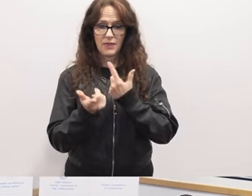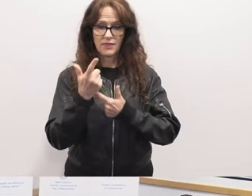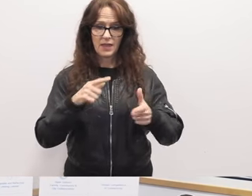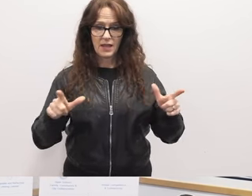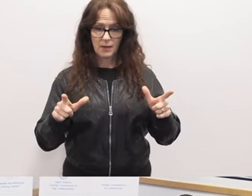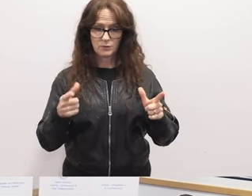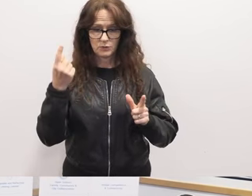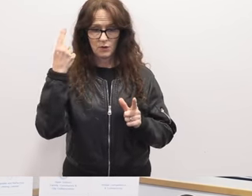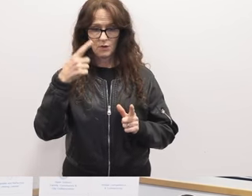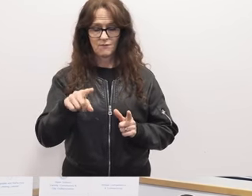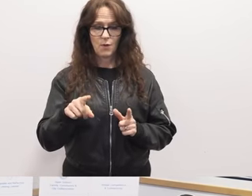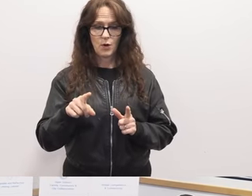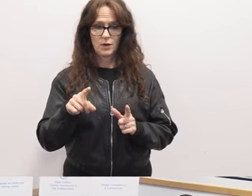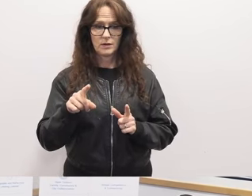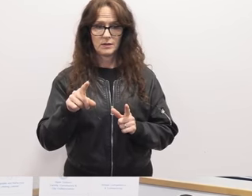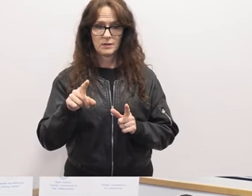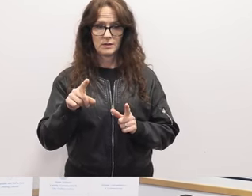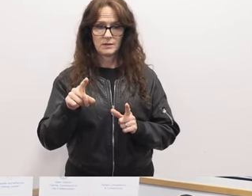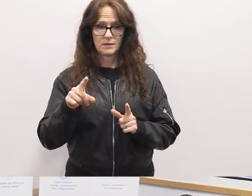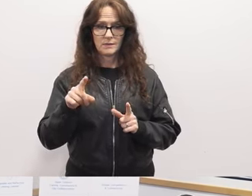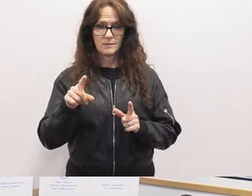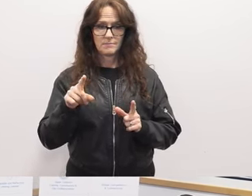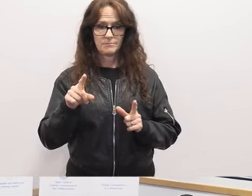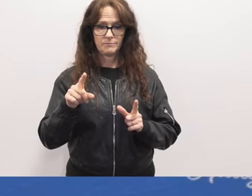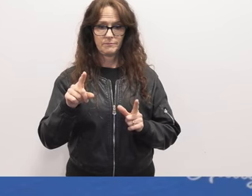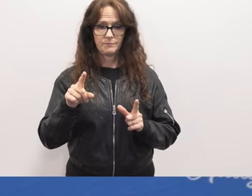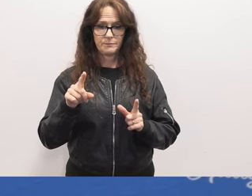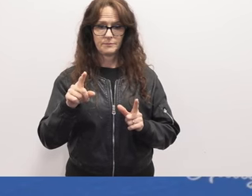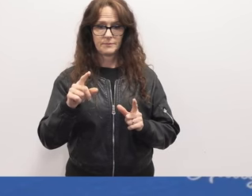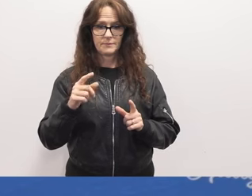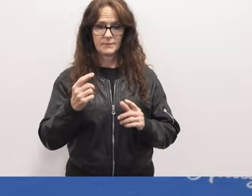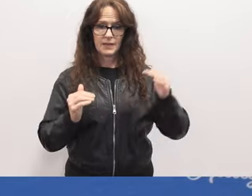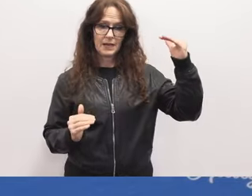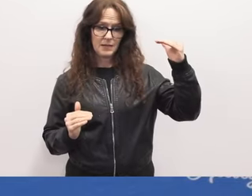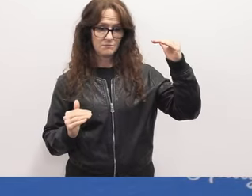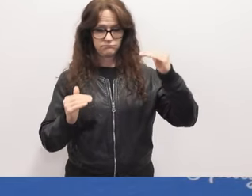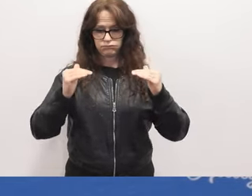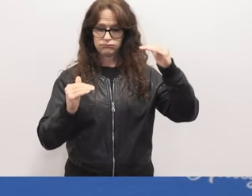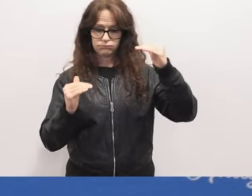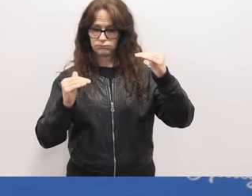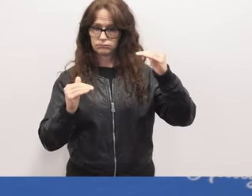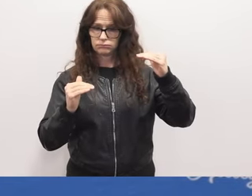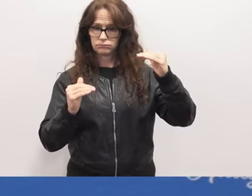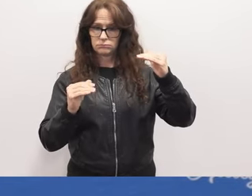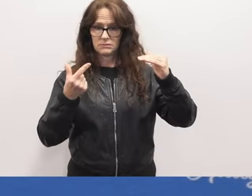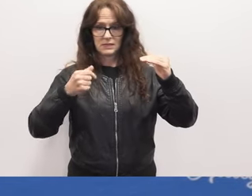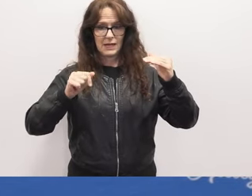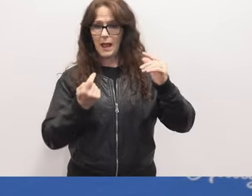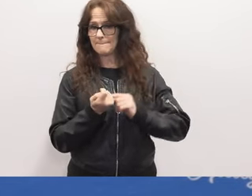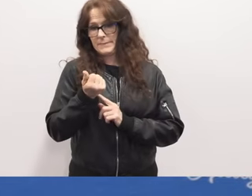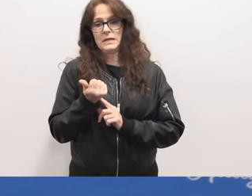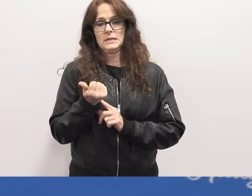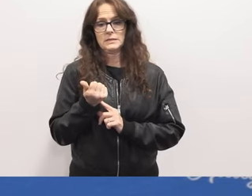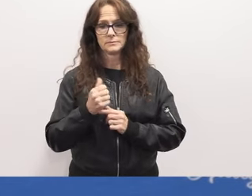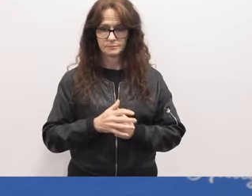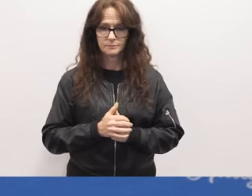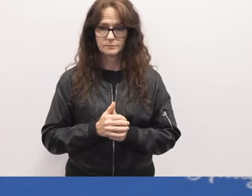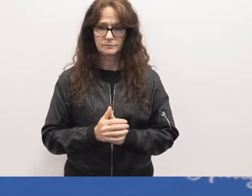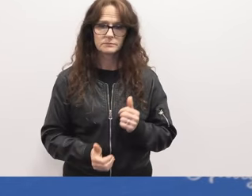for eliminating any kind of gap. I think that would be most ideal.